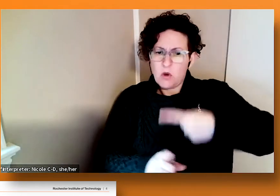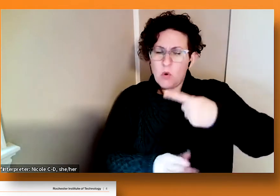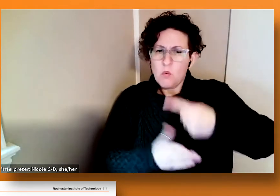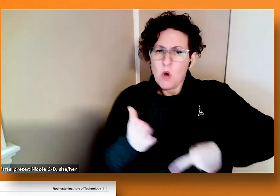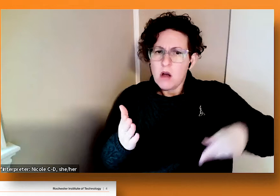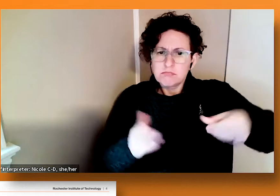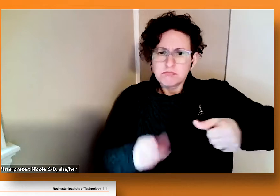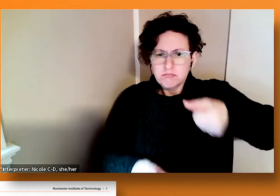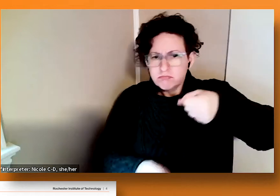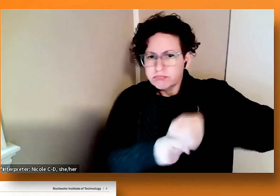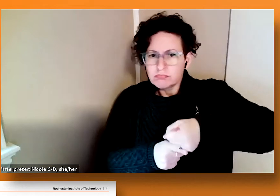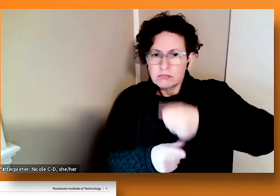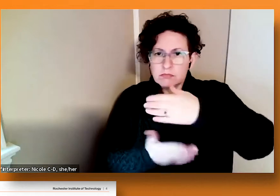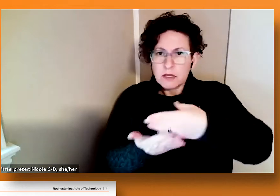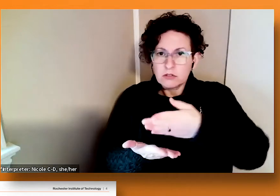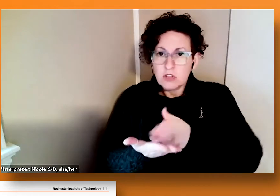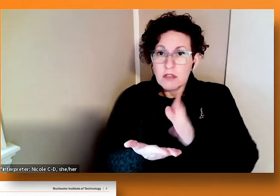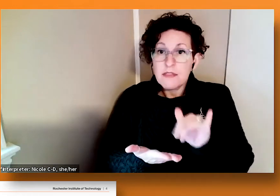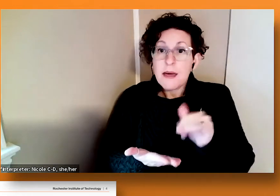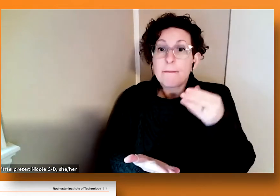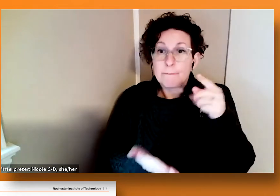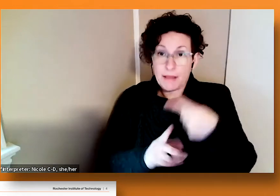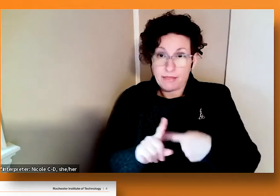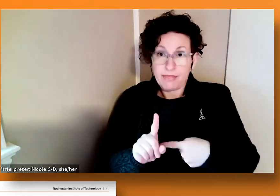during that month.